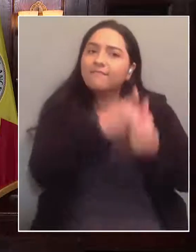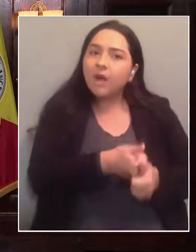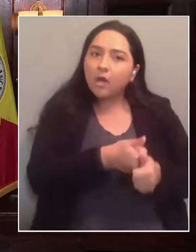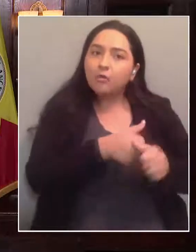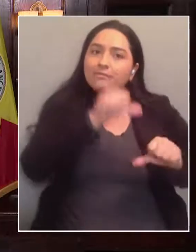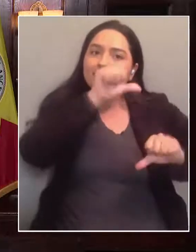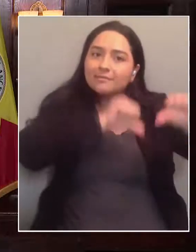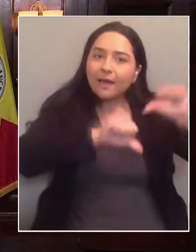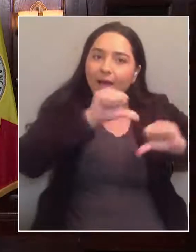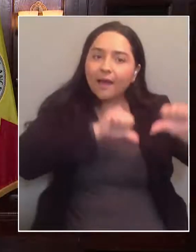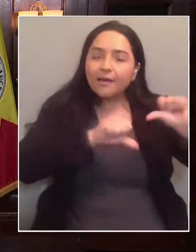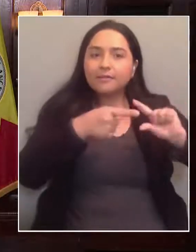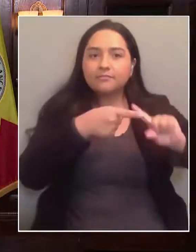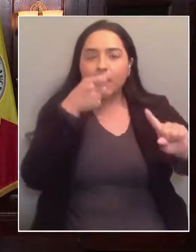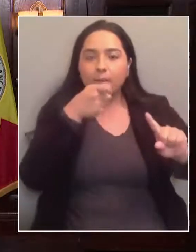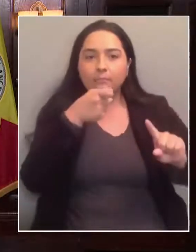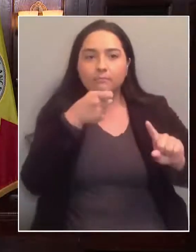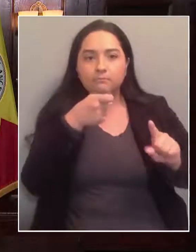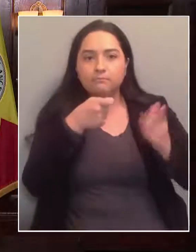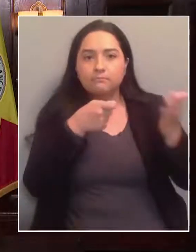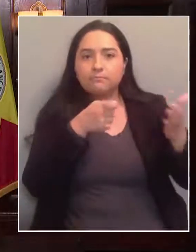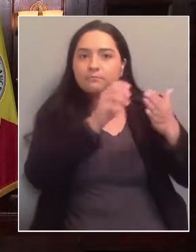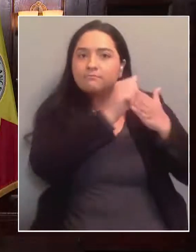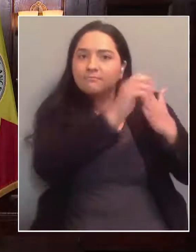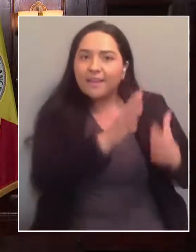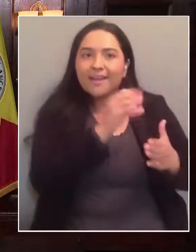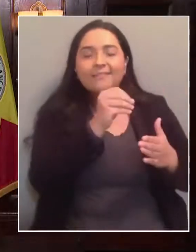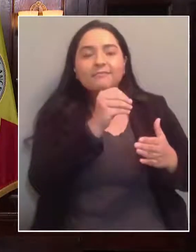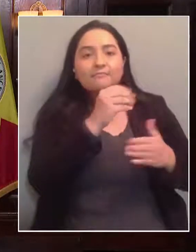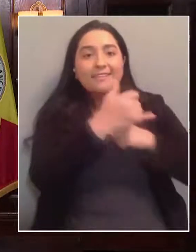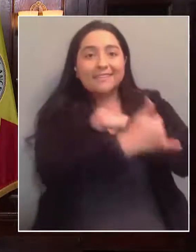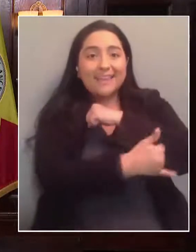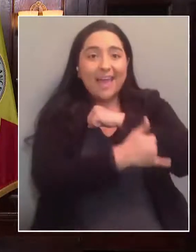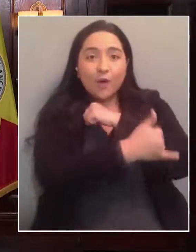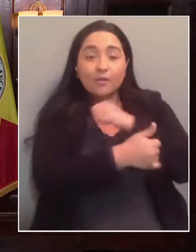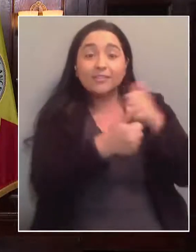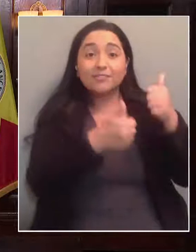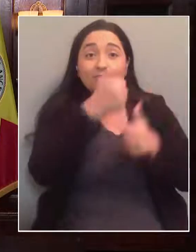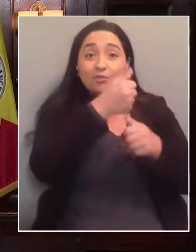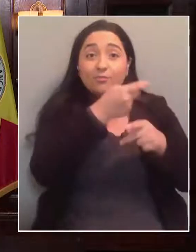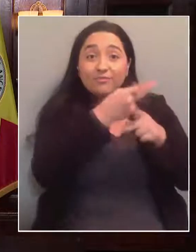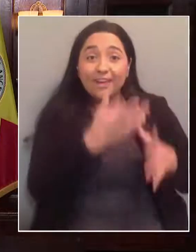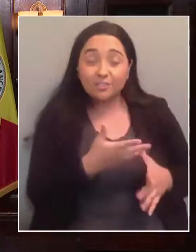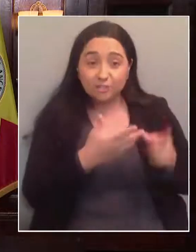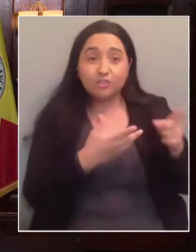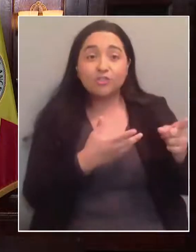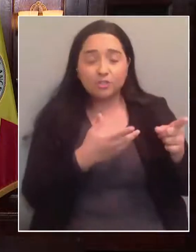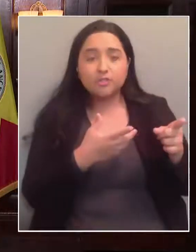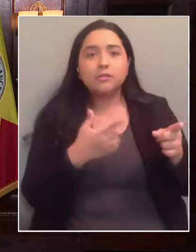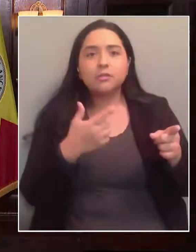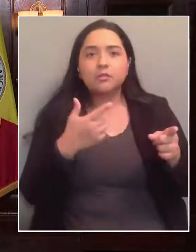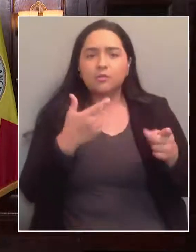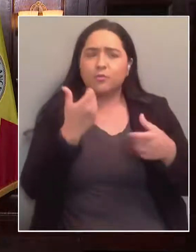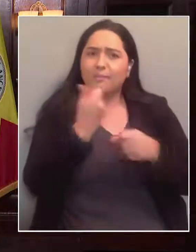HEALTH. I KNOW WE'RE MAKING VERY DIFFICULT POSITIONS.